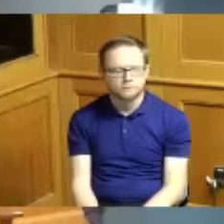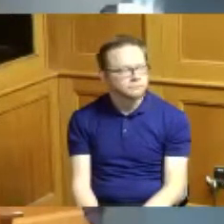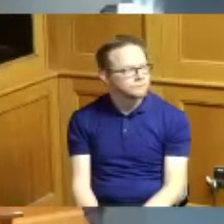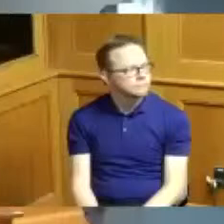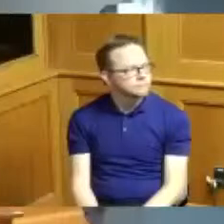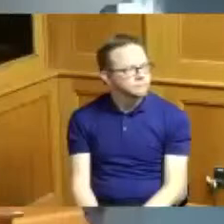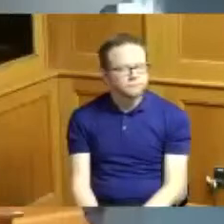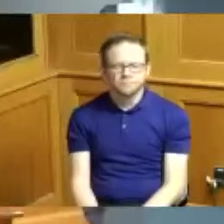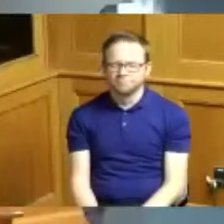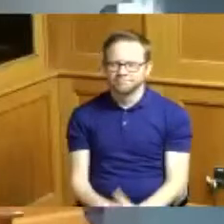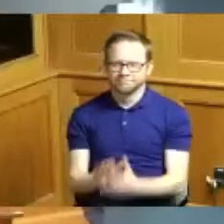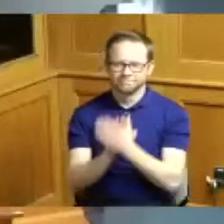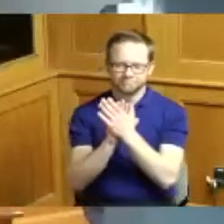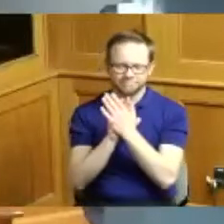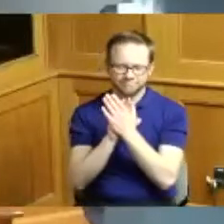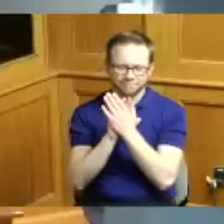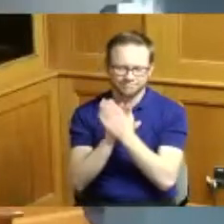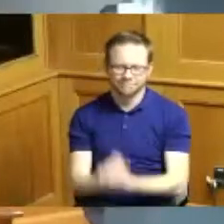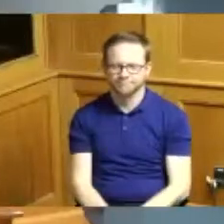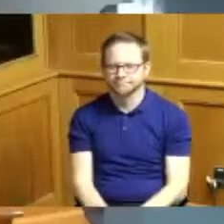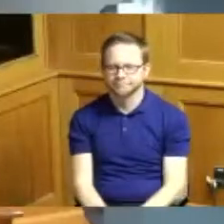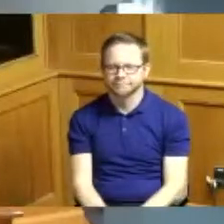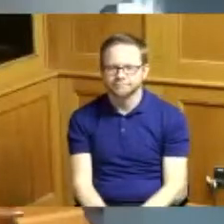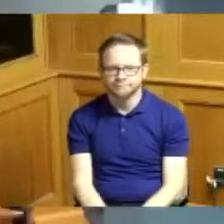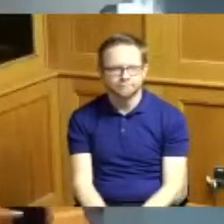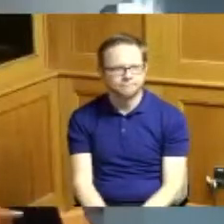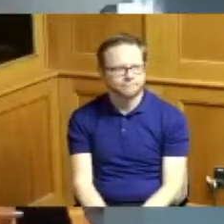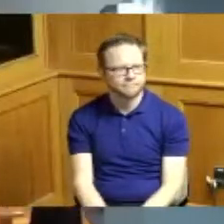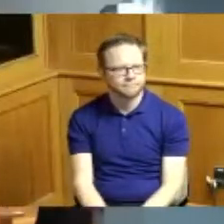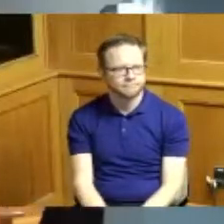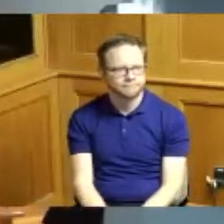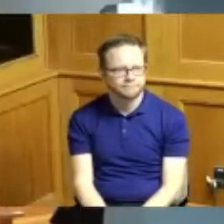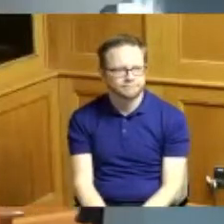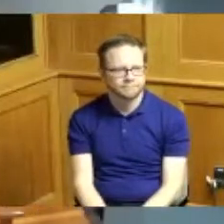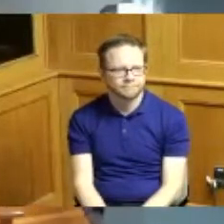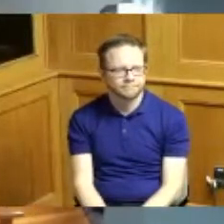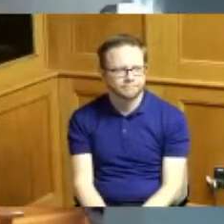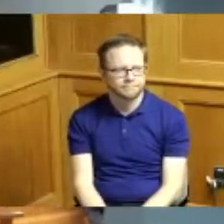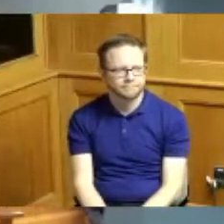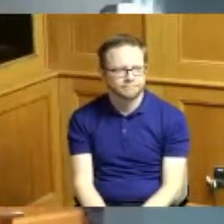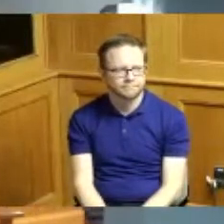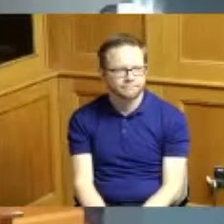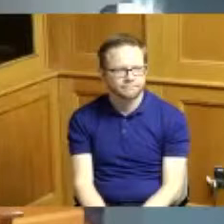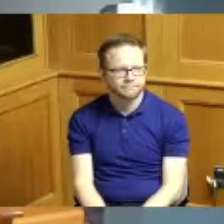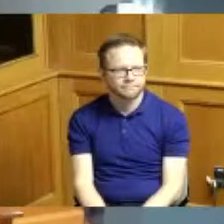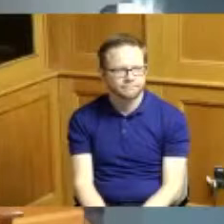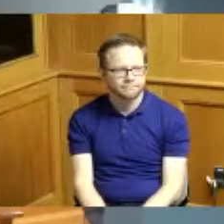congratulations